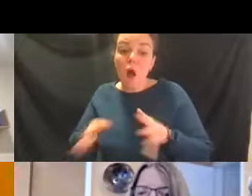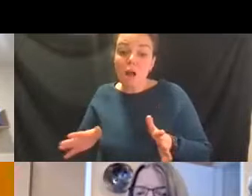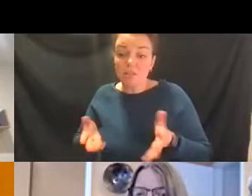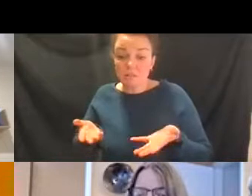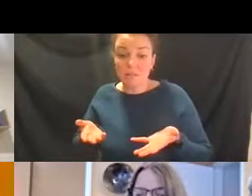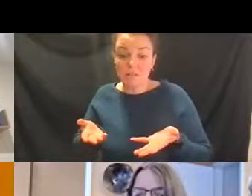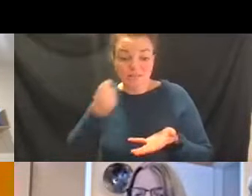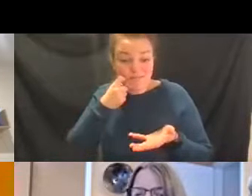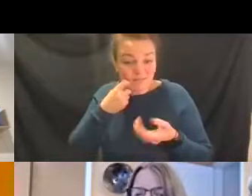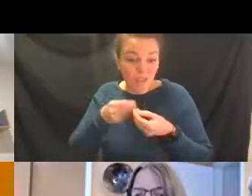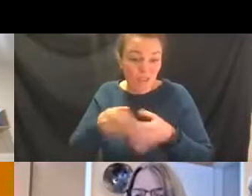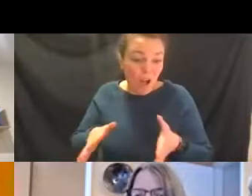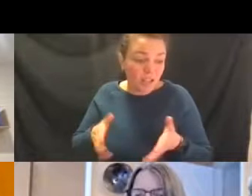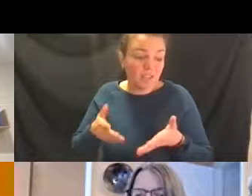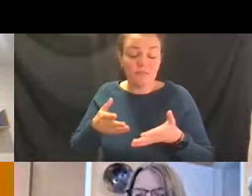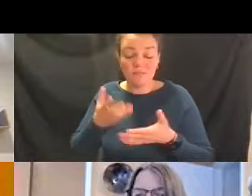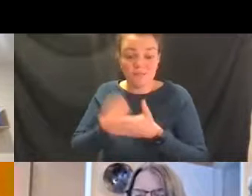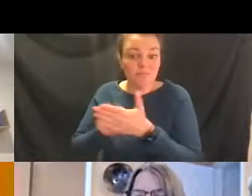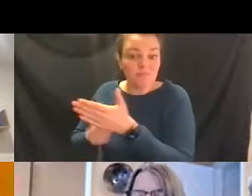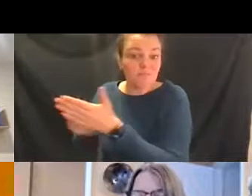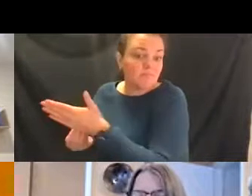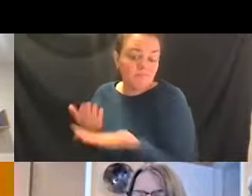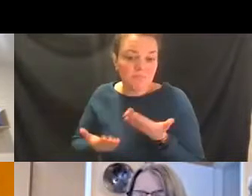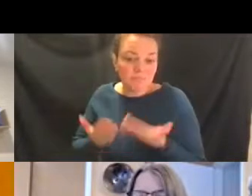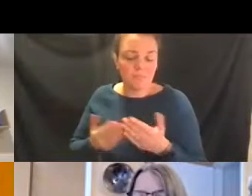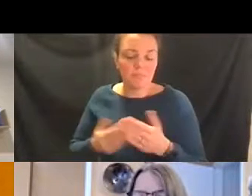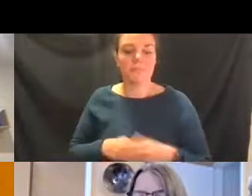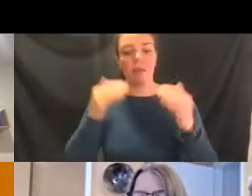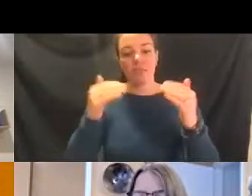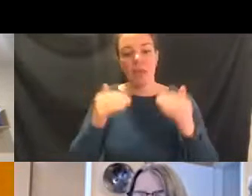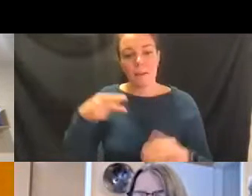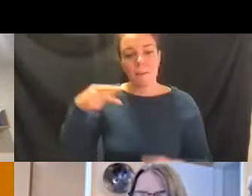experienced a great deal of loss. then once you get to the p then you can give them a